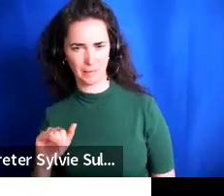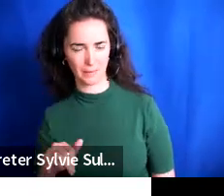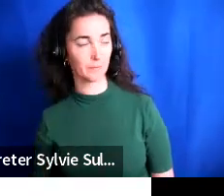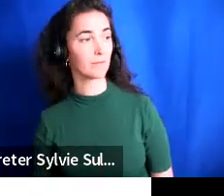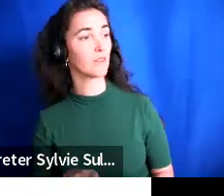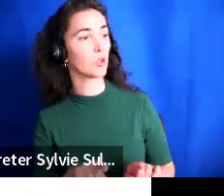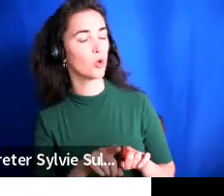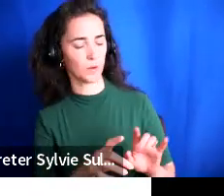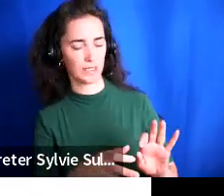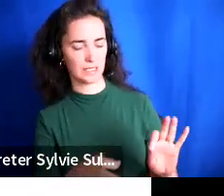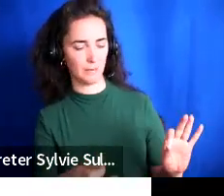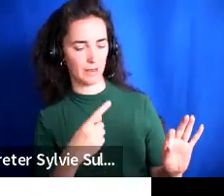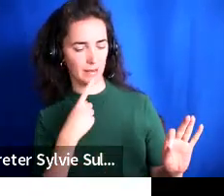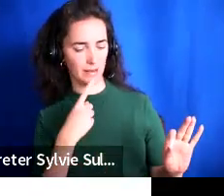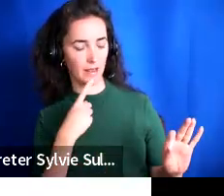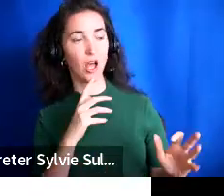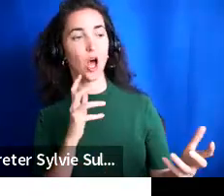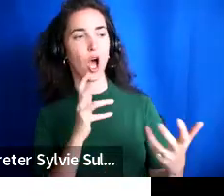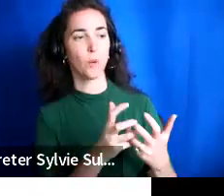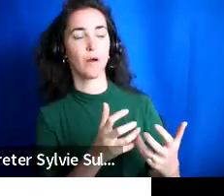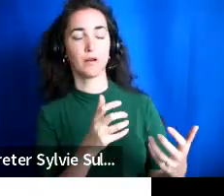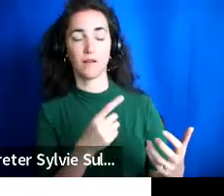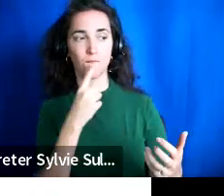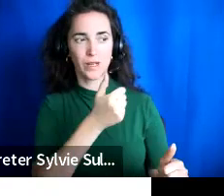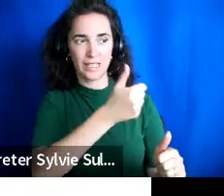Accommodations are very individual. One size does not fit.